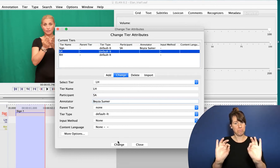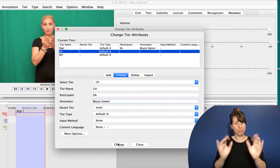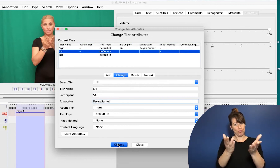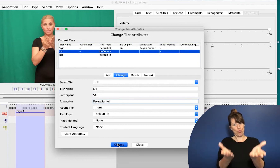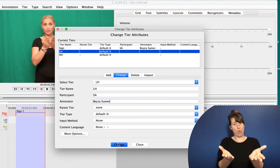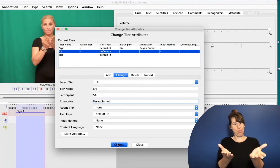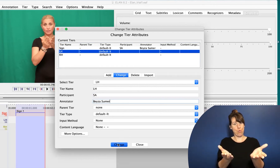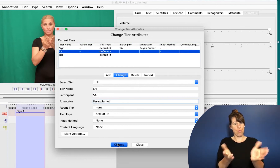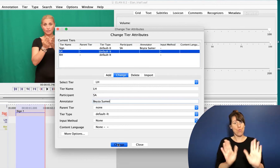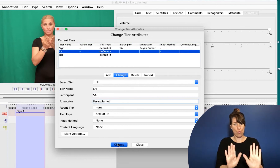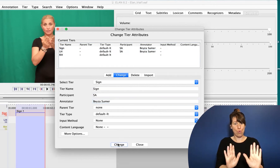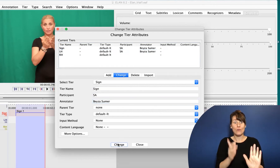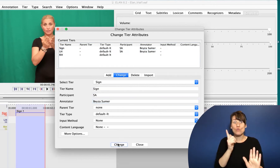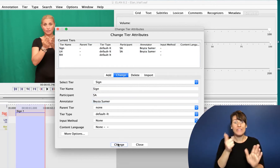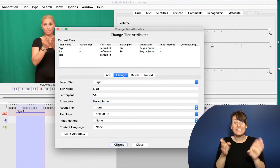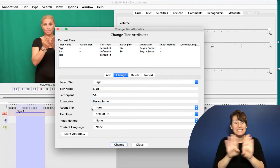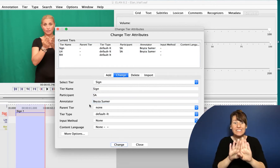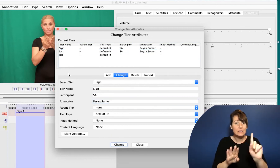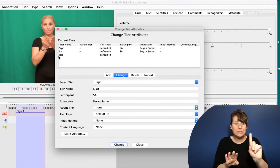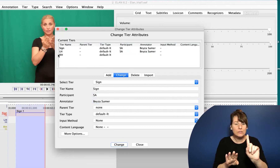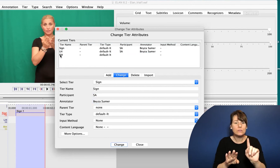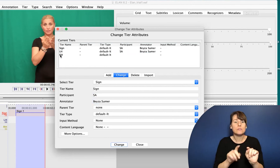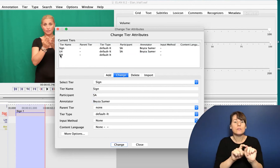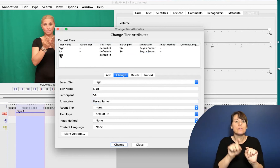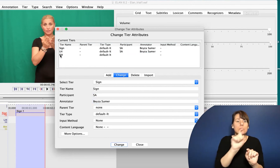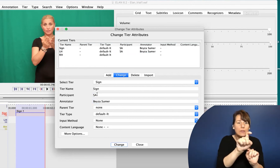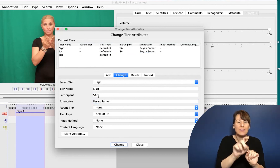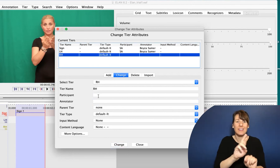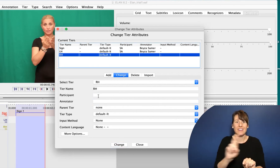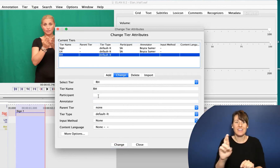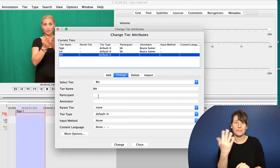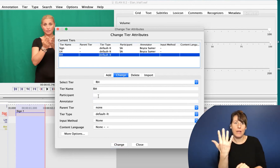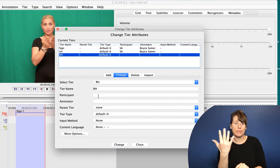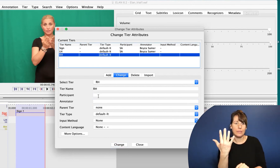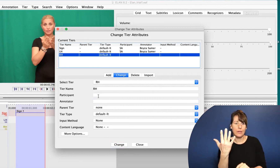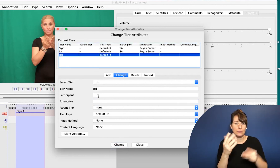And I do "Change". And without closing this dialog box, I go to the other tier,